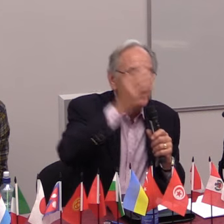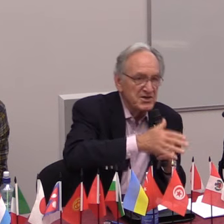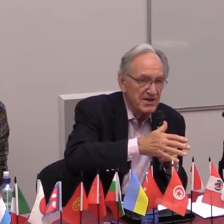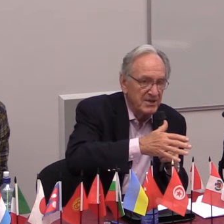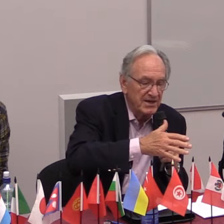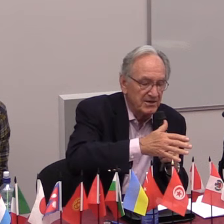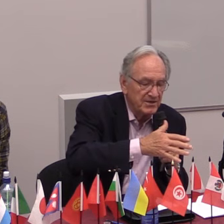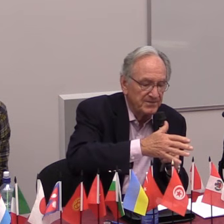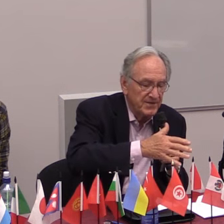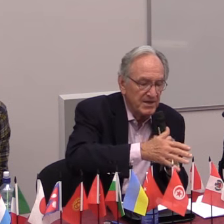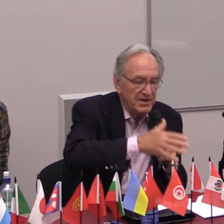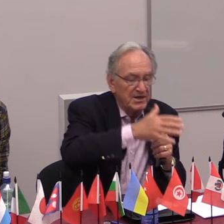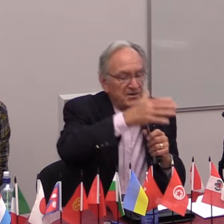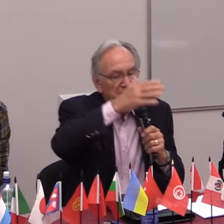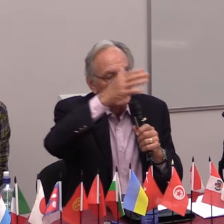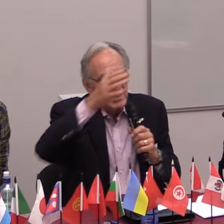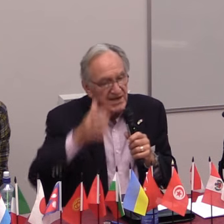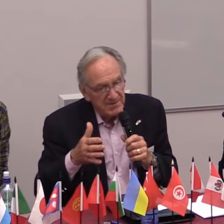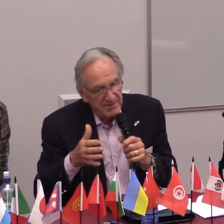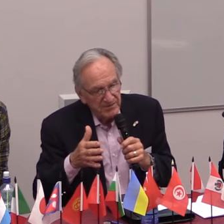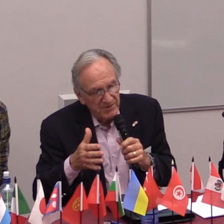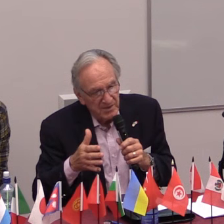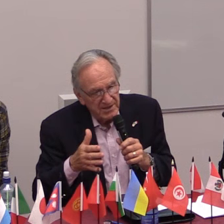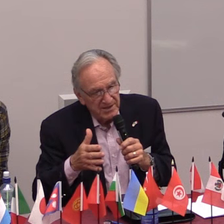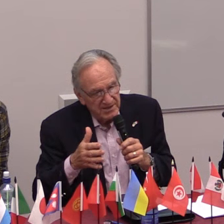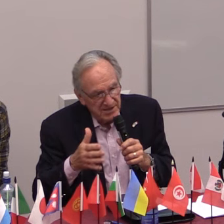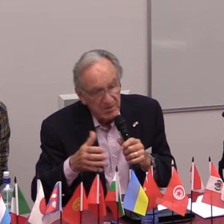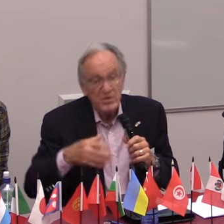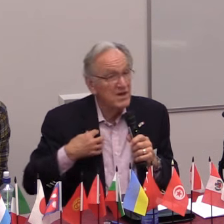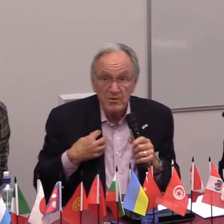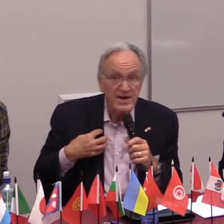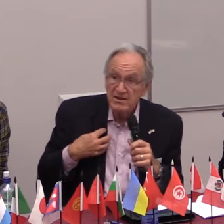The election had been held, the treaty came up for a vote in December, we thought we had